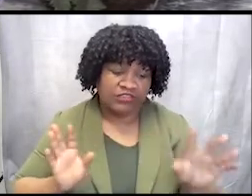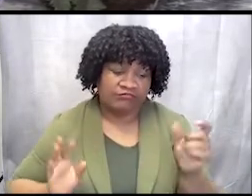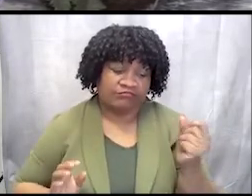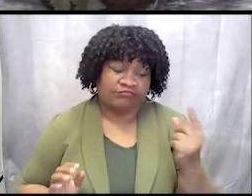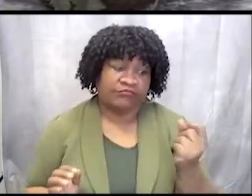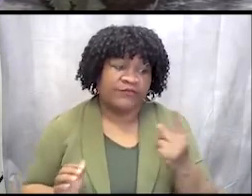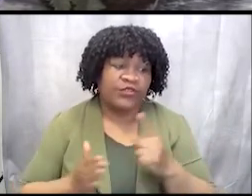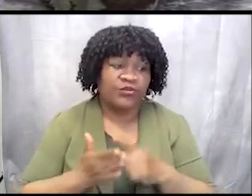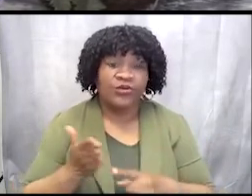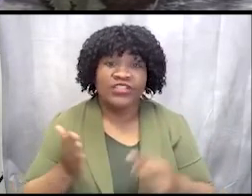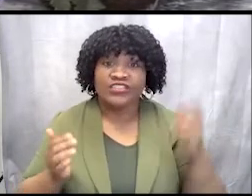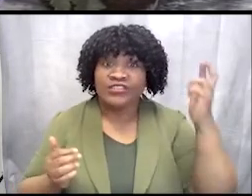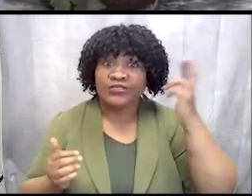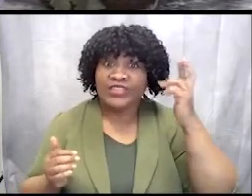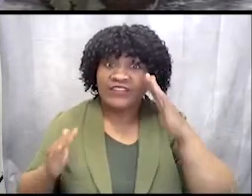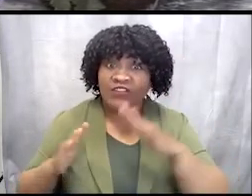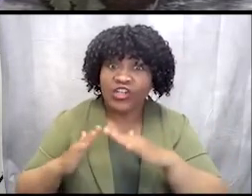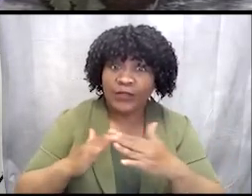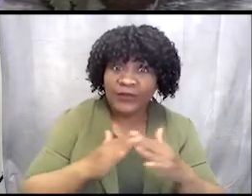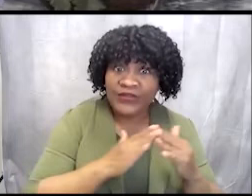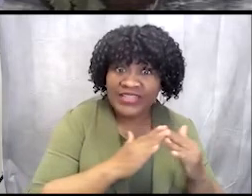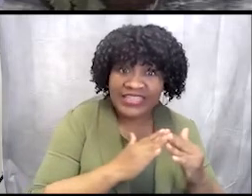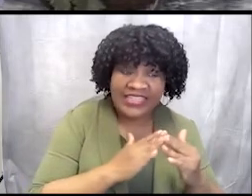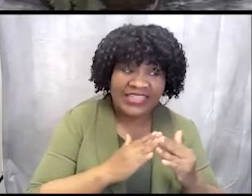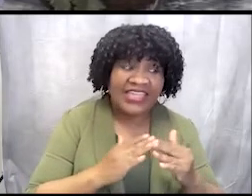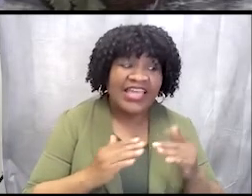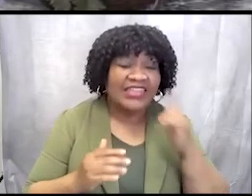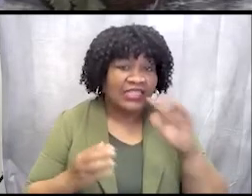what is the nature of community. And I'll just go a step further.